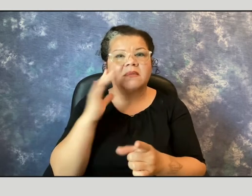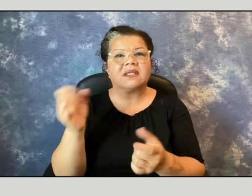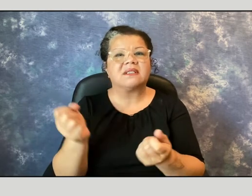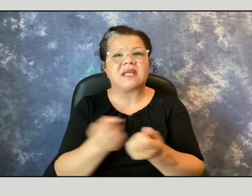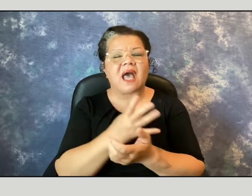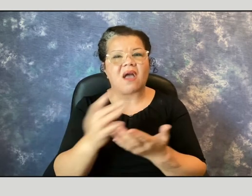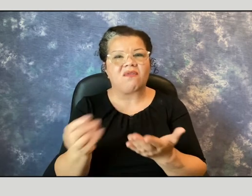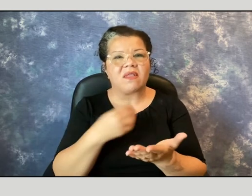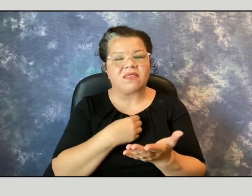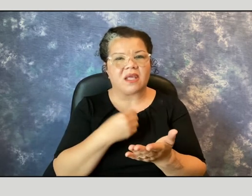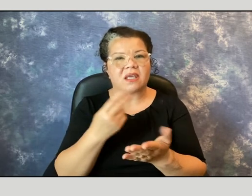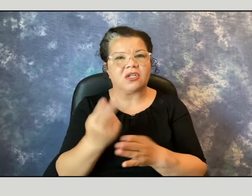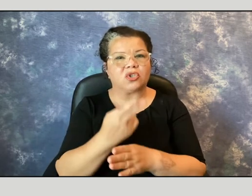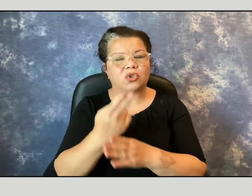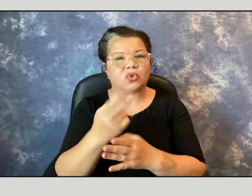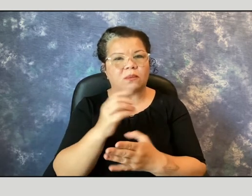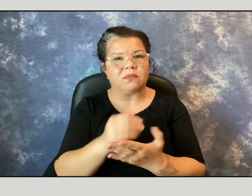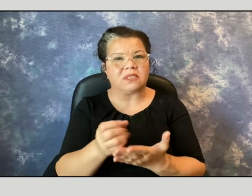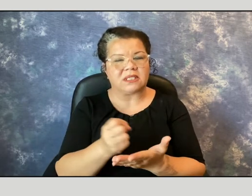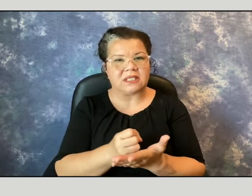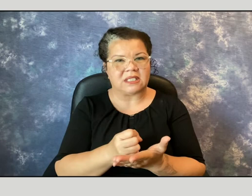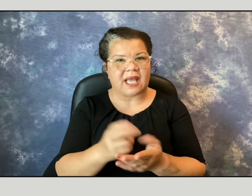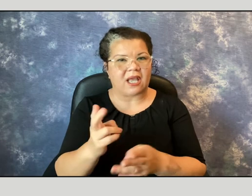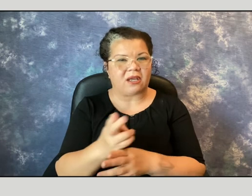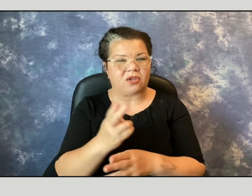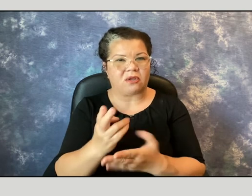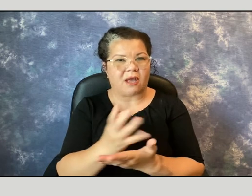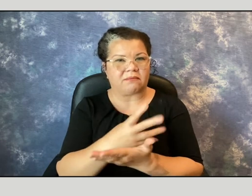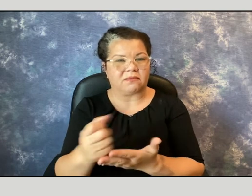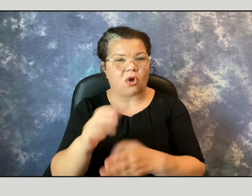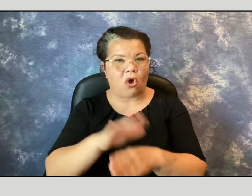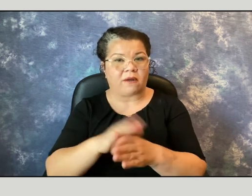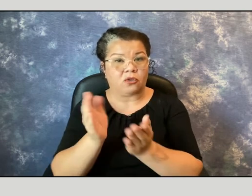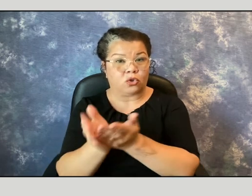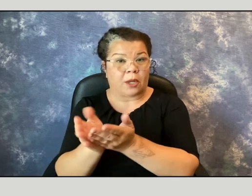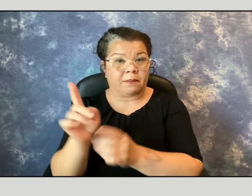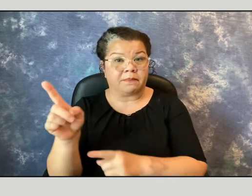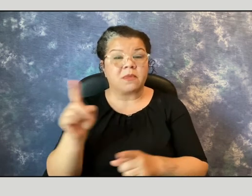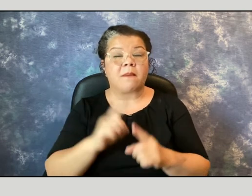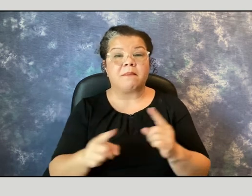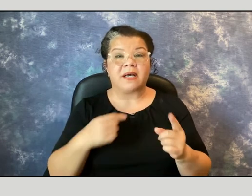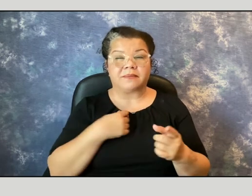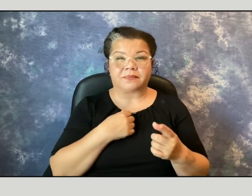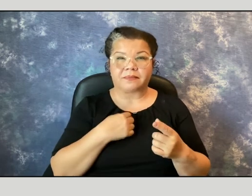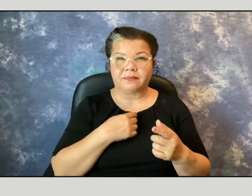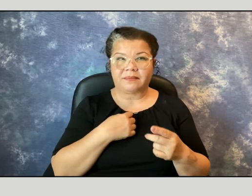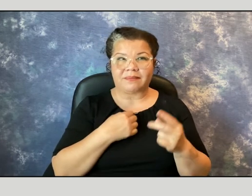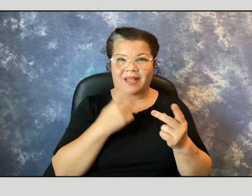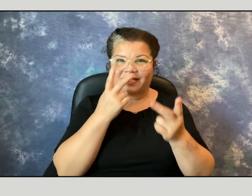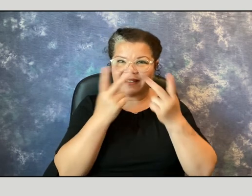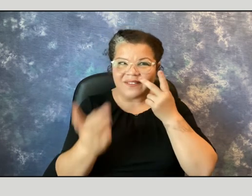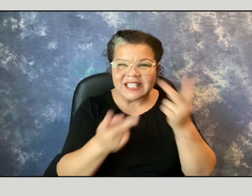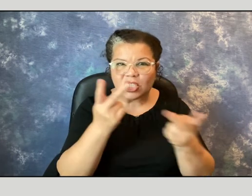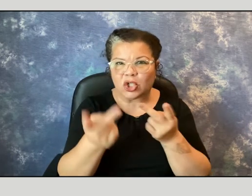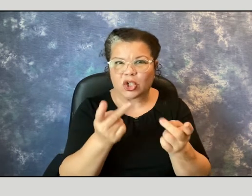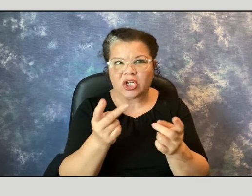but also the creation of resorts and the emphasis on the visitor economy instead of the resident economy,